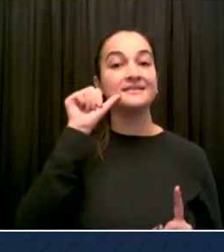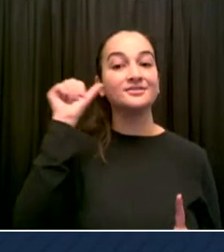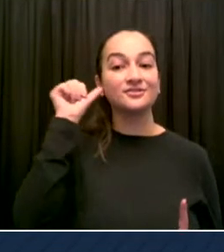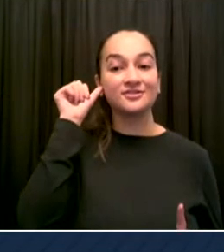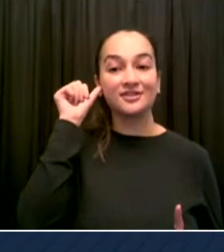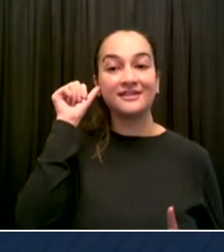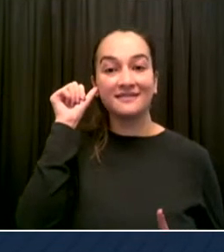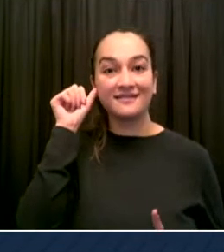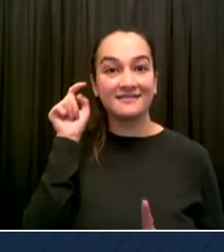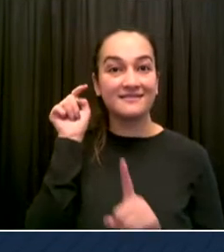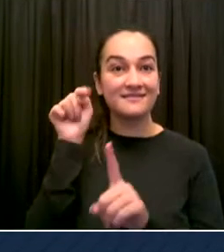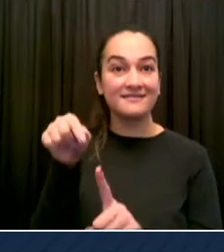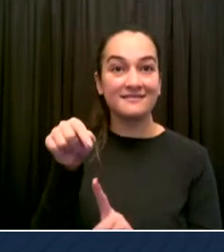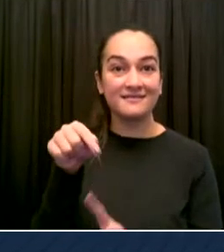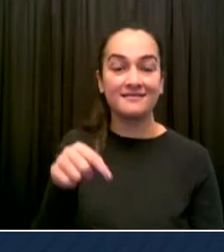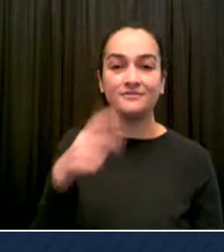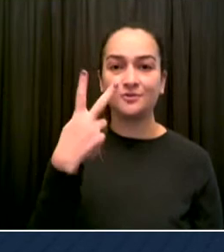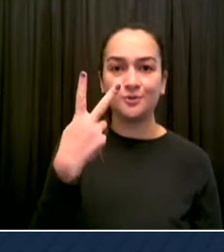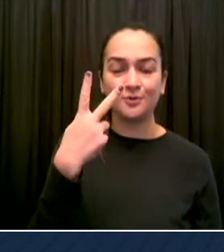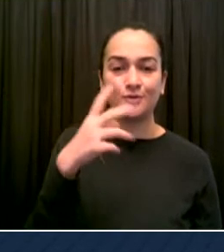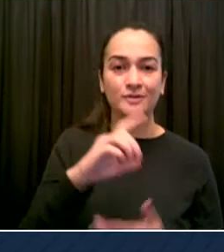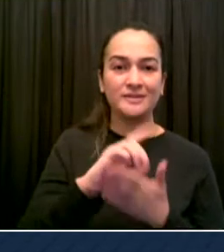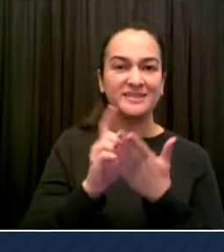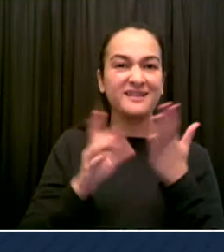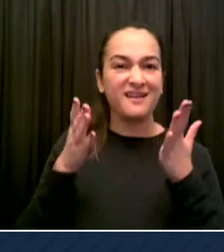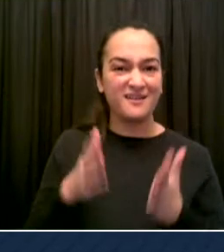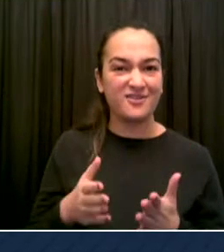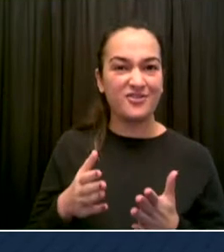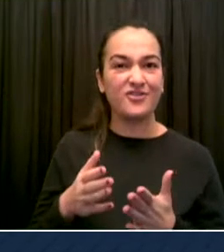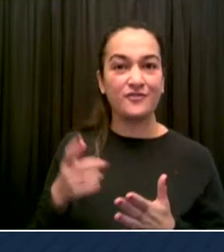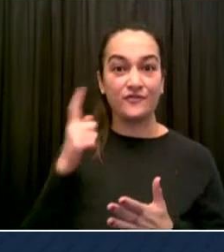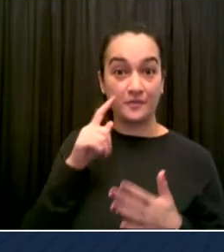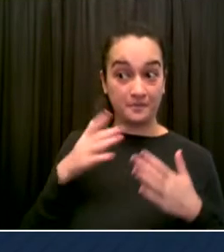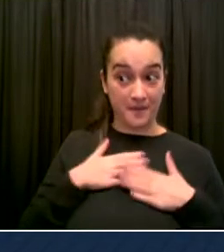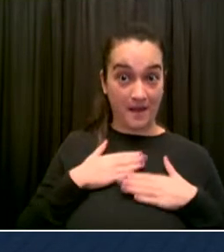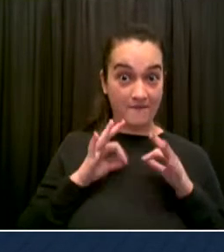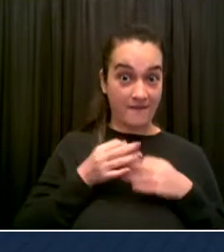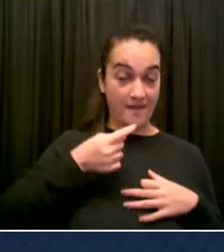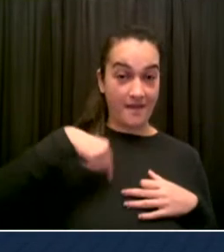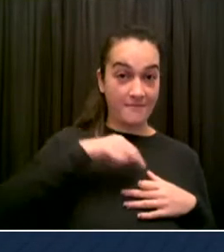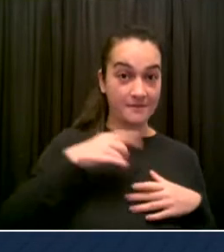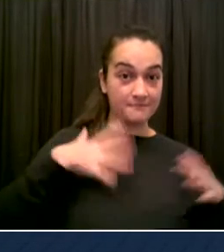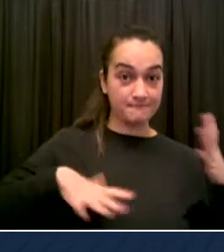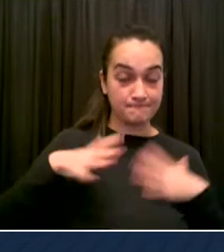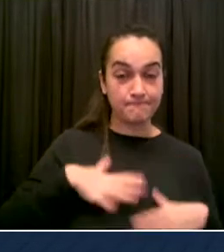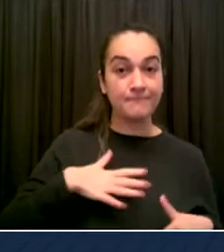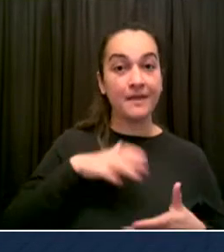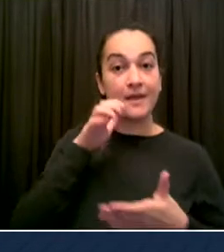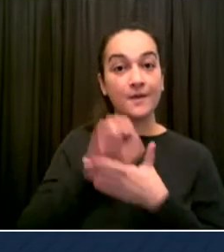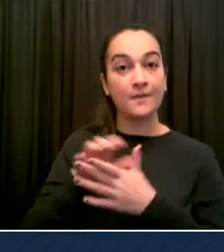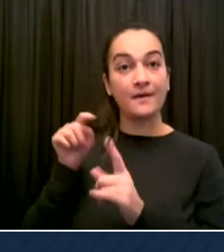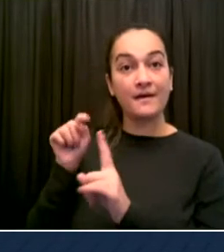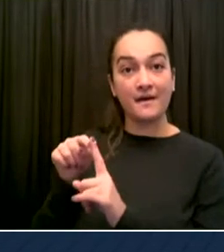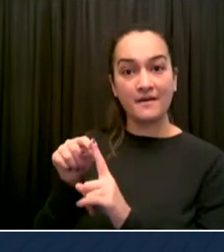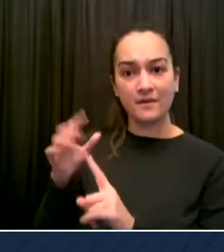I WANT TO MAKE A PESRON ALTHANK YOU TO THREE DESIGNERS, WHO